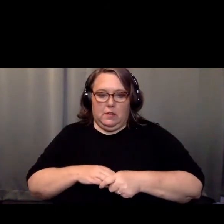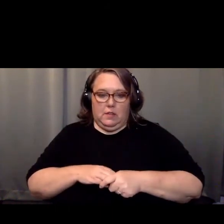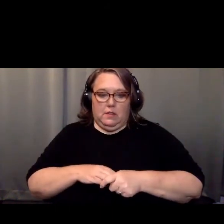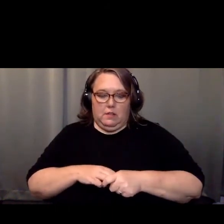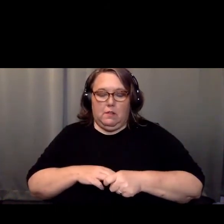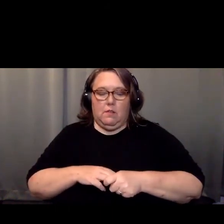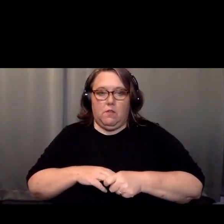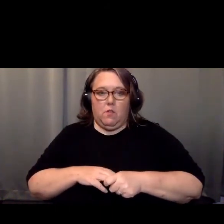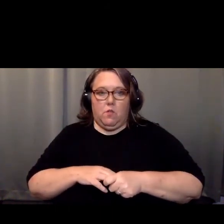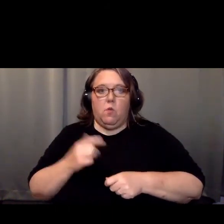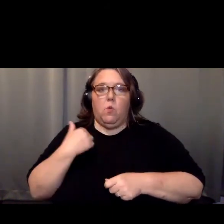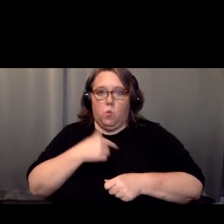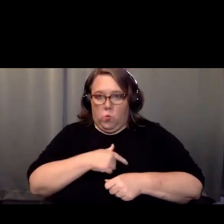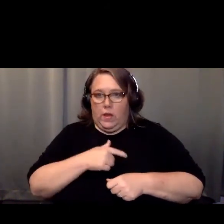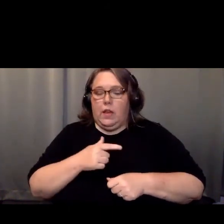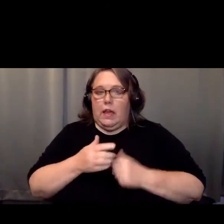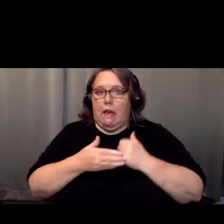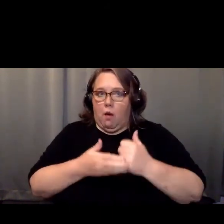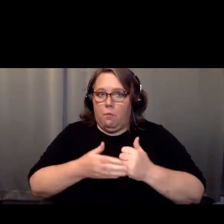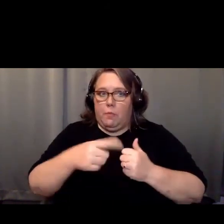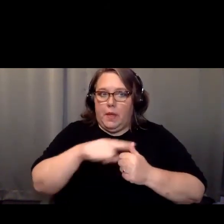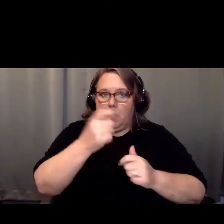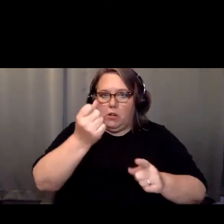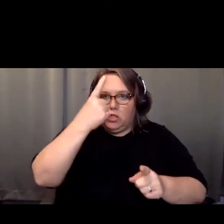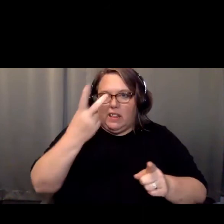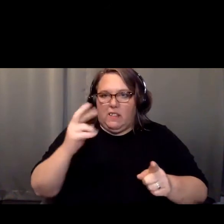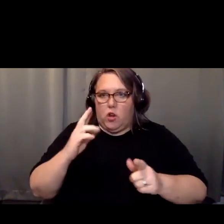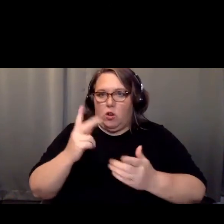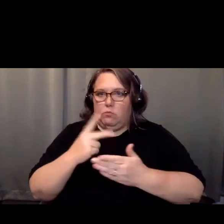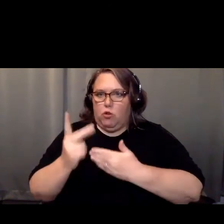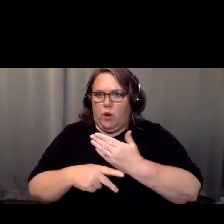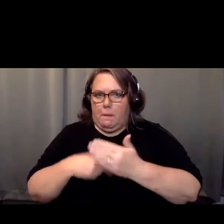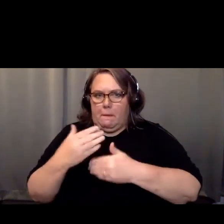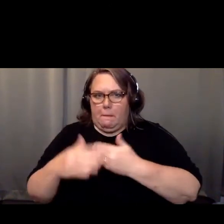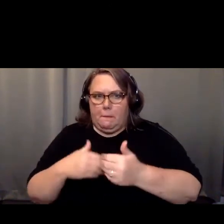how the VR program works. We help clients understand how policy works,